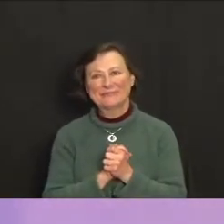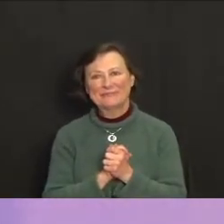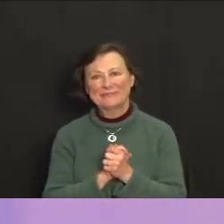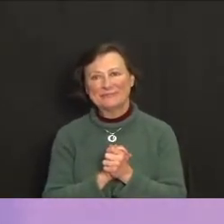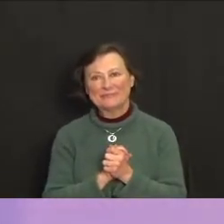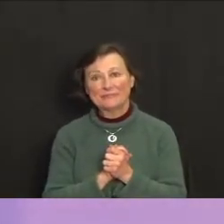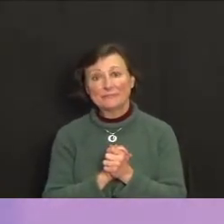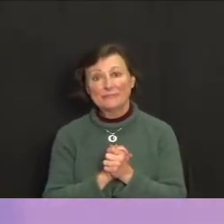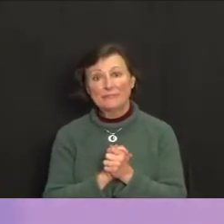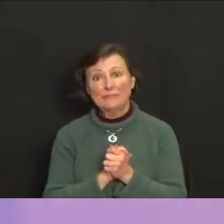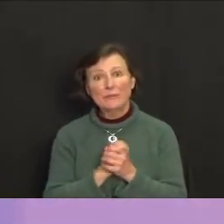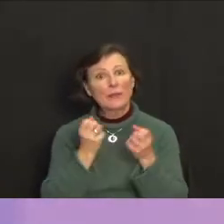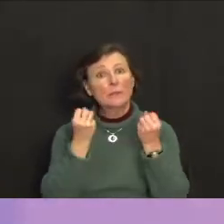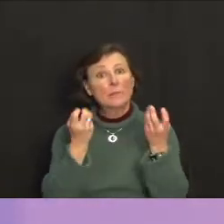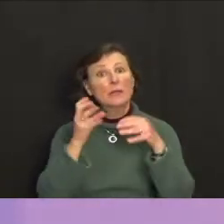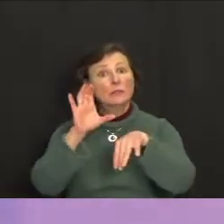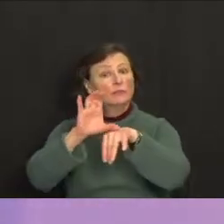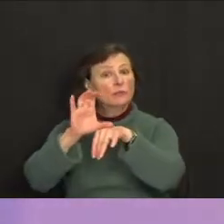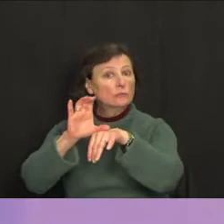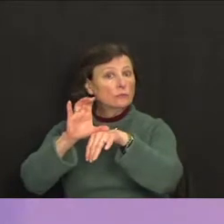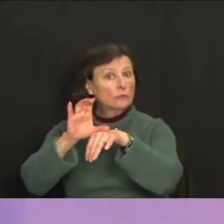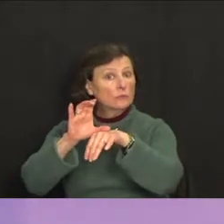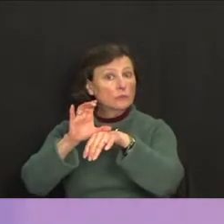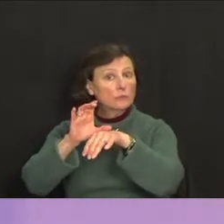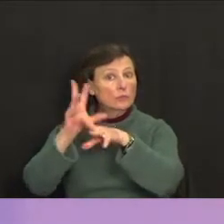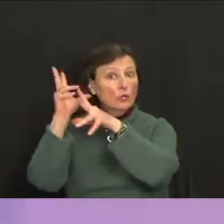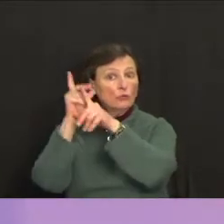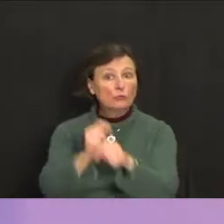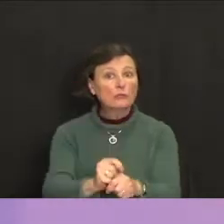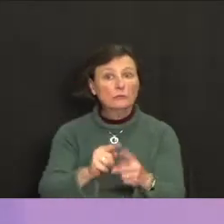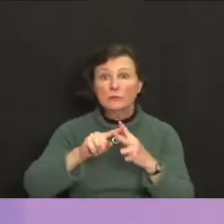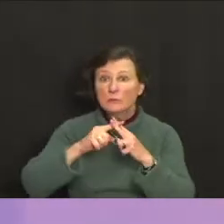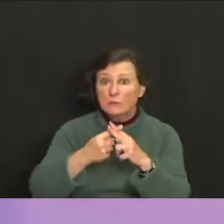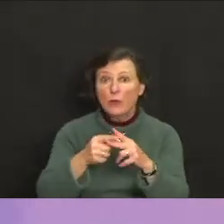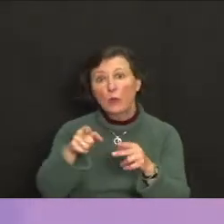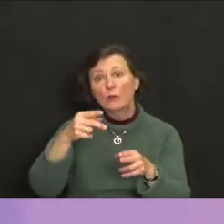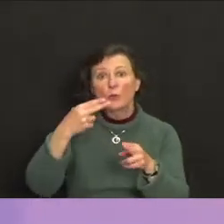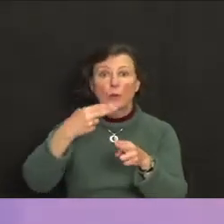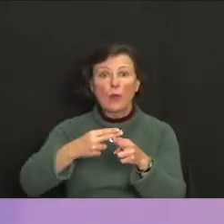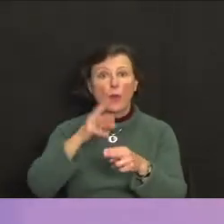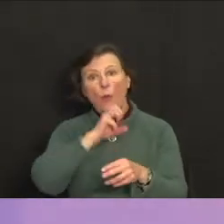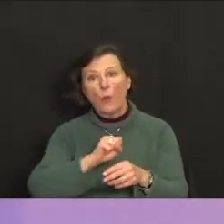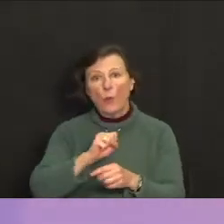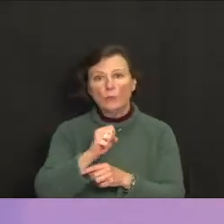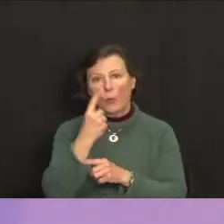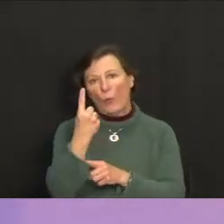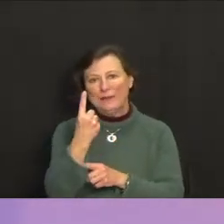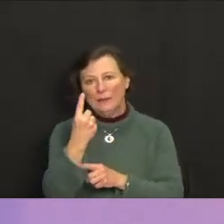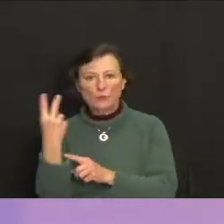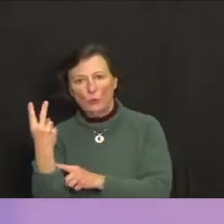While many churches, it's traditional to start with what you'd call the "old one two:" an Old Testament